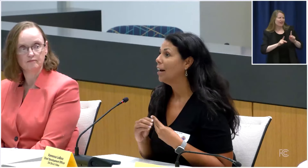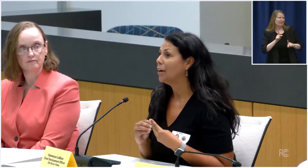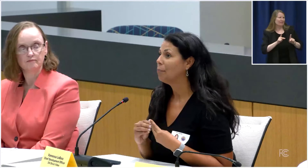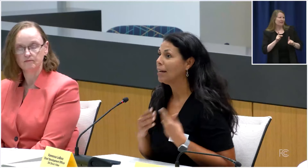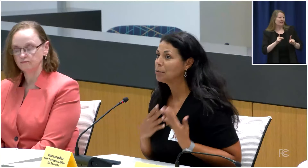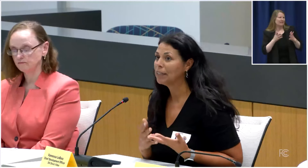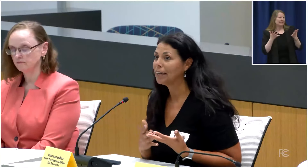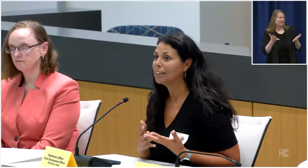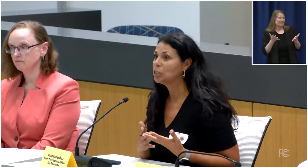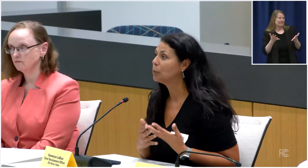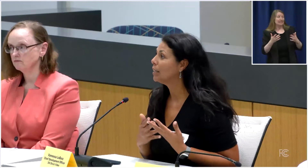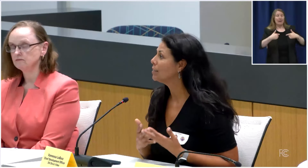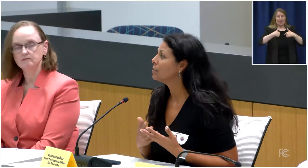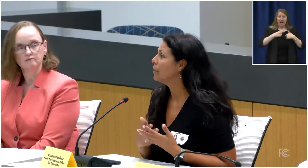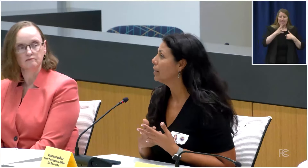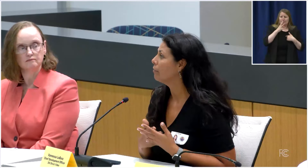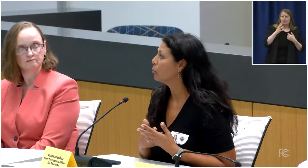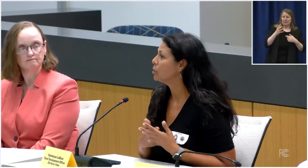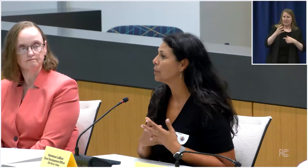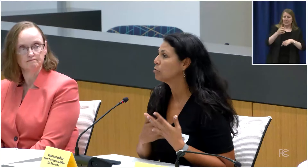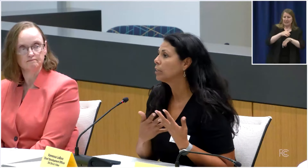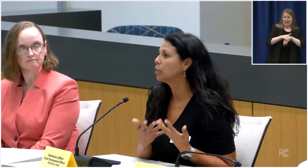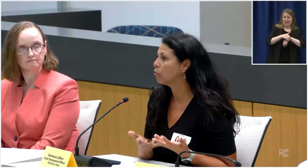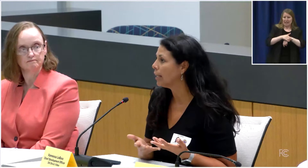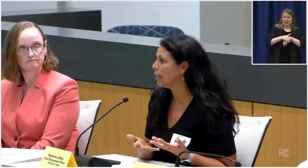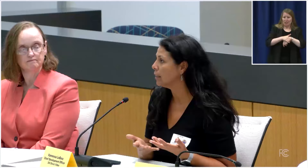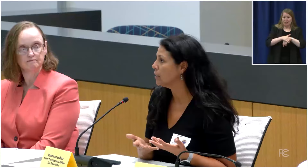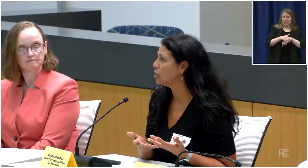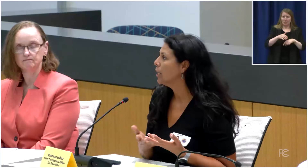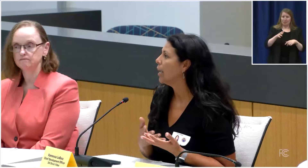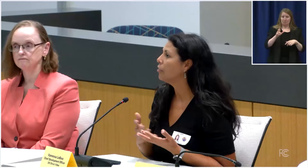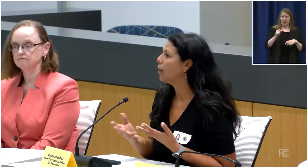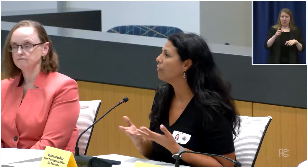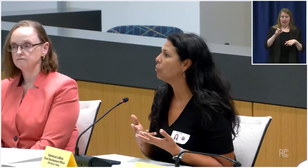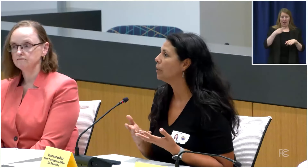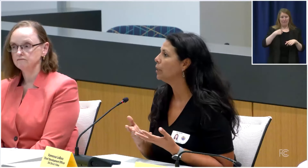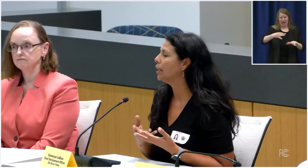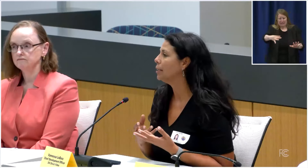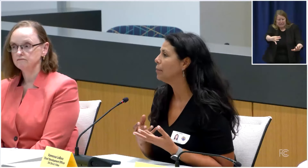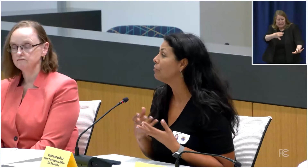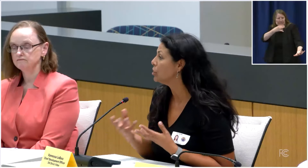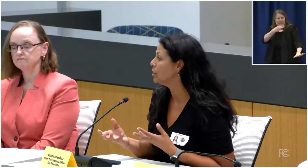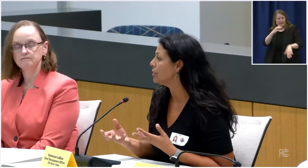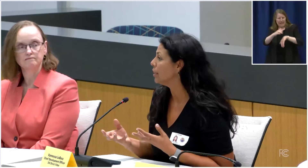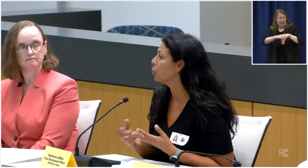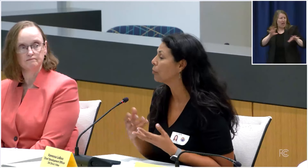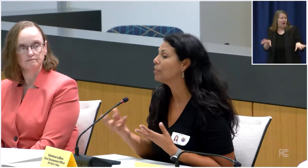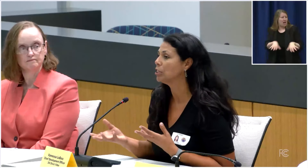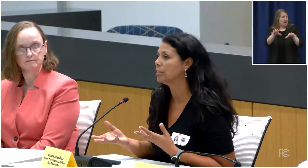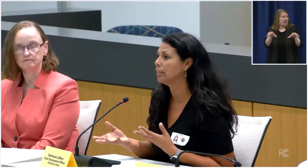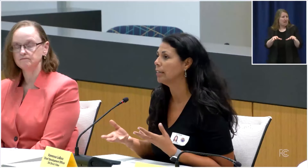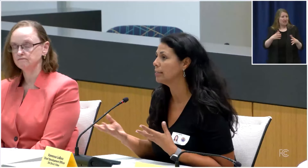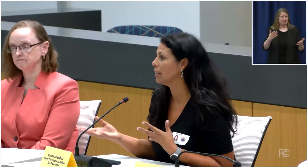CONSIDERING IN-SOURCING VERSUS OUTSOURCING IS FINDING QUALIFIED INDIVIDUALS. SO JUST LIKE I SPEAK ENGLISH BUT THAT DOESN'T MEAN THAT